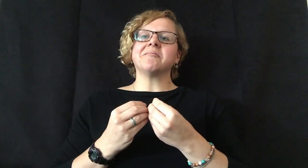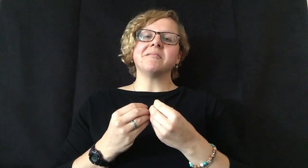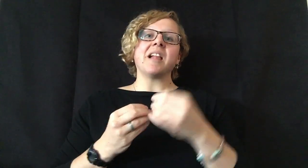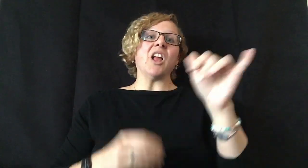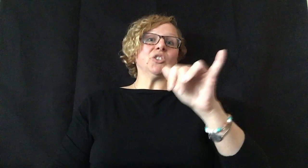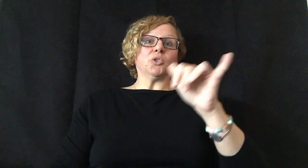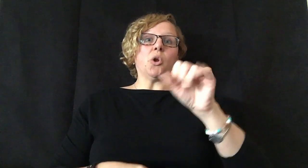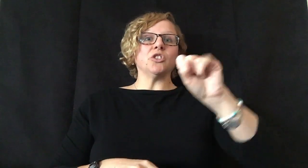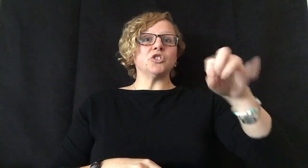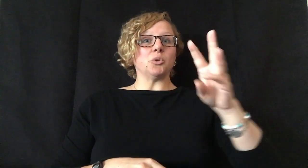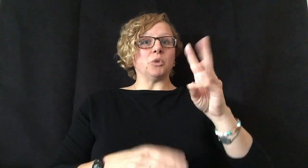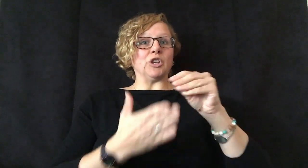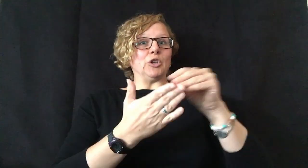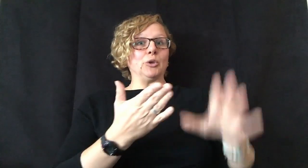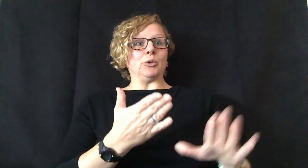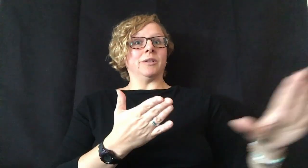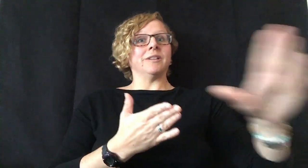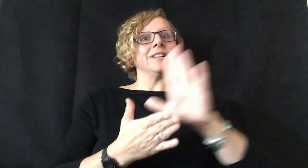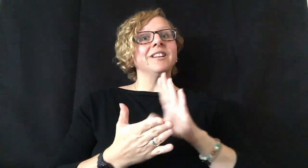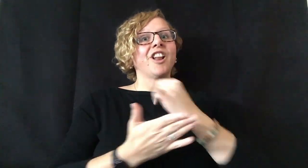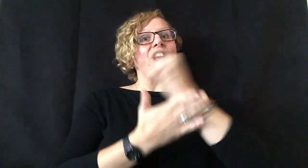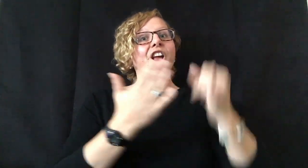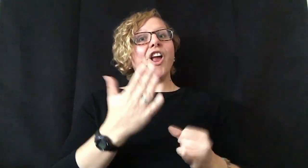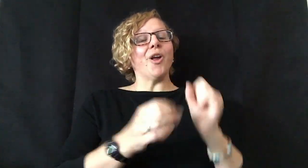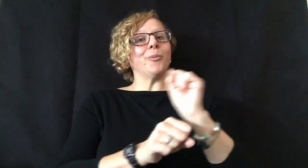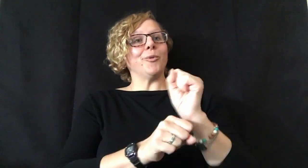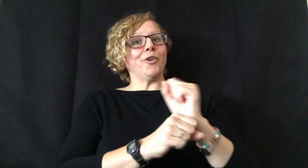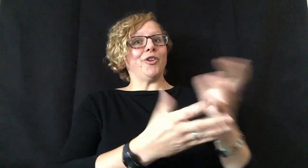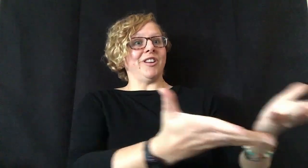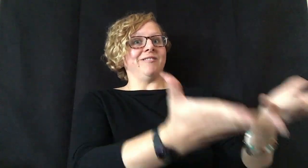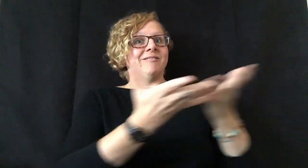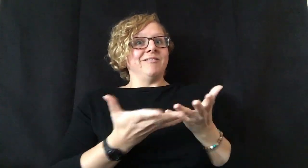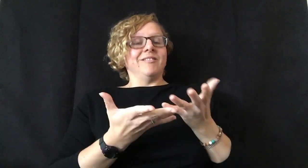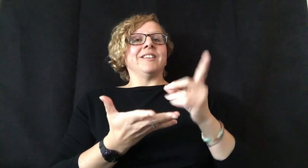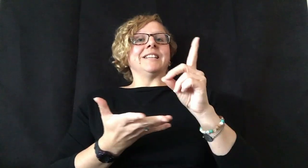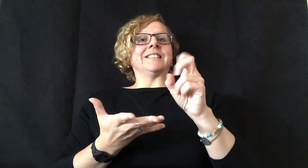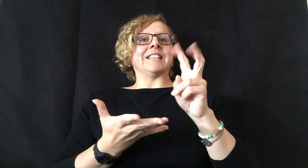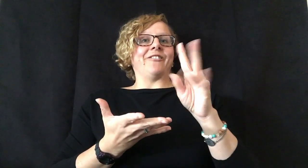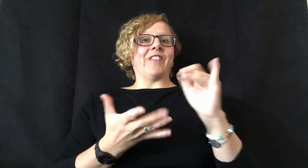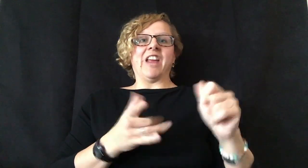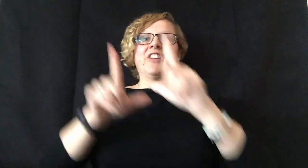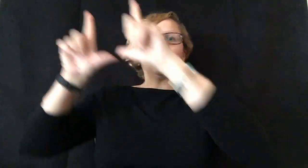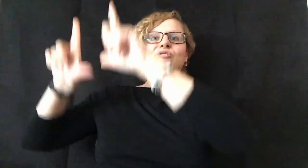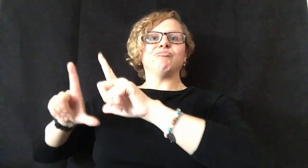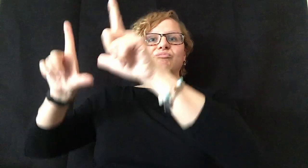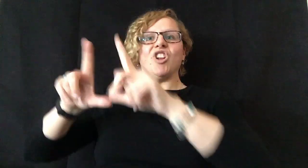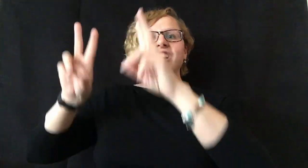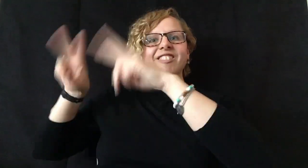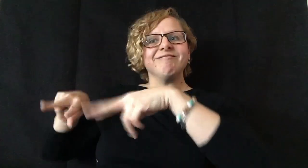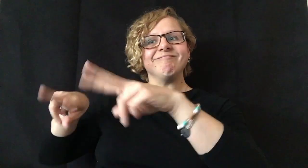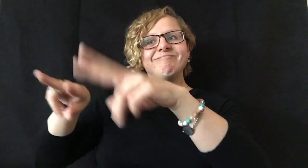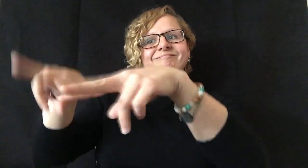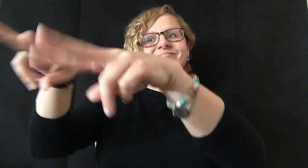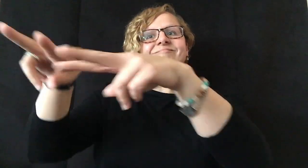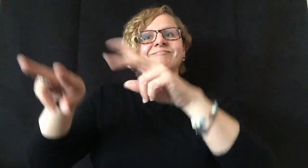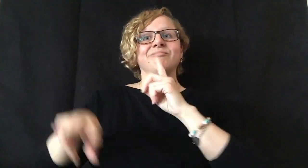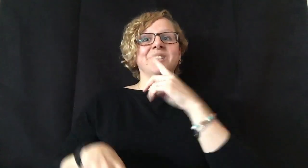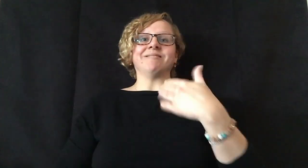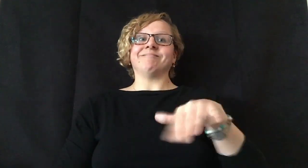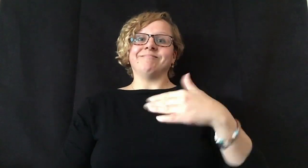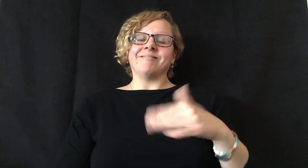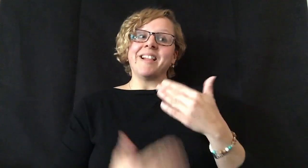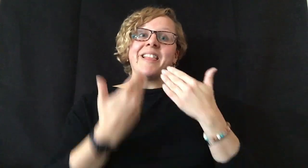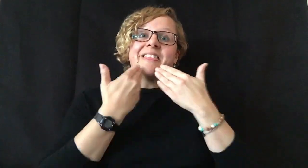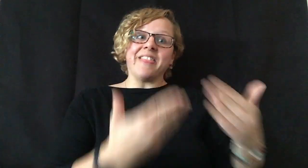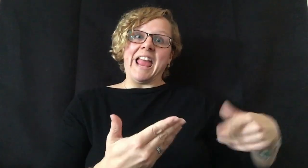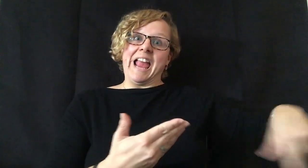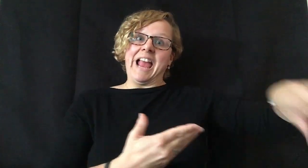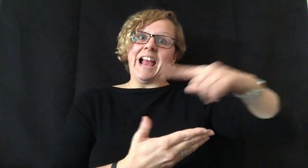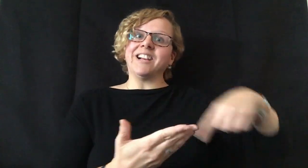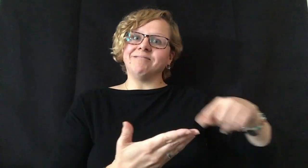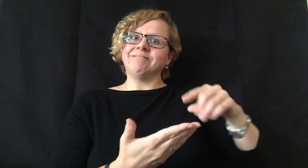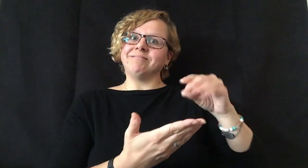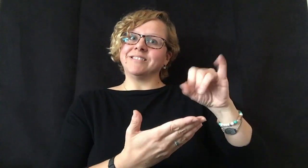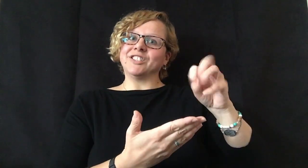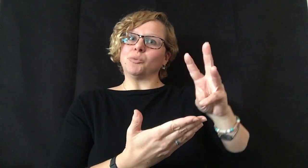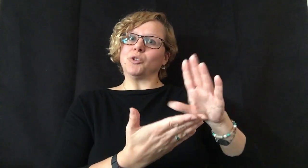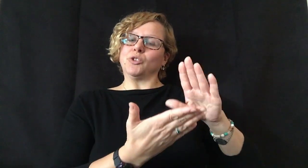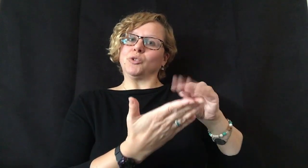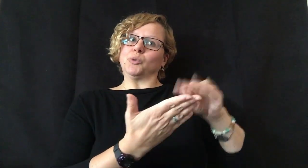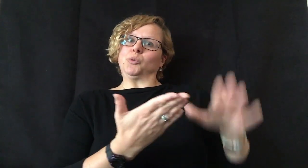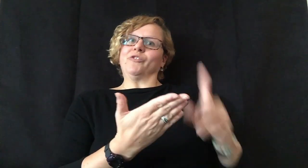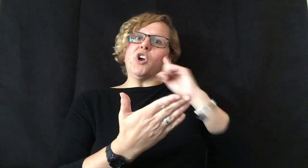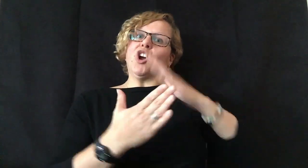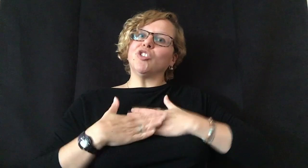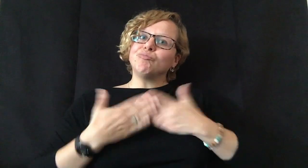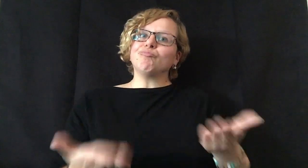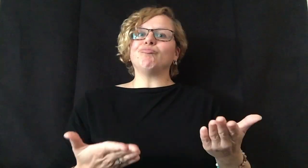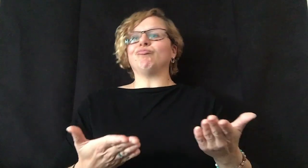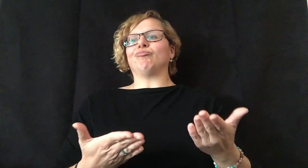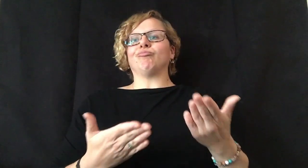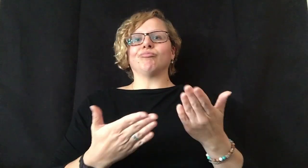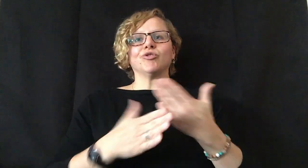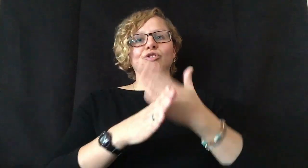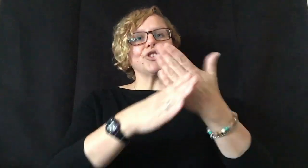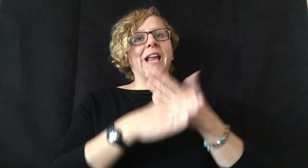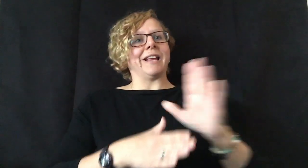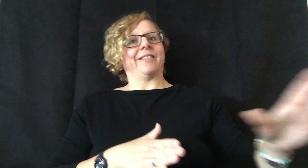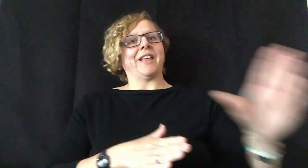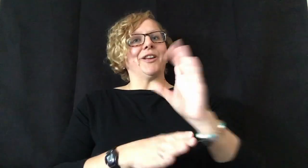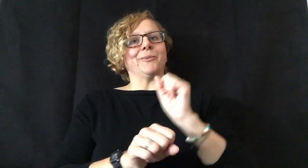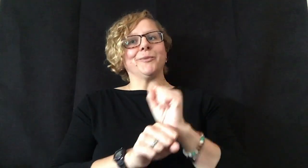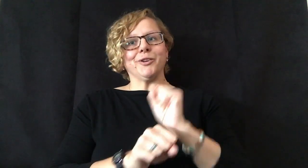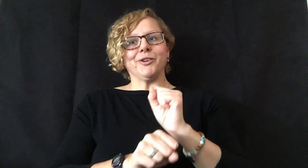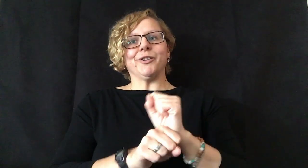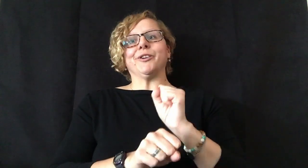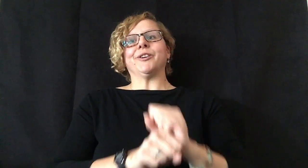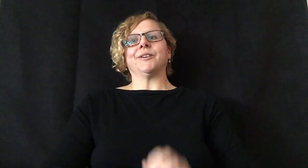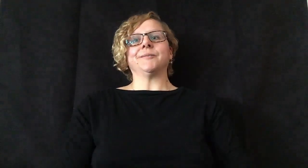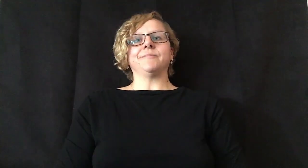students’ De’Via arts. We are thankful the students were willing to share their art with us.